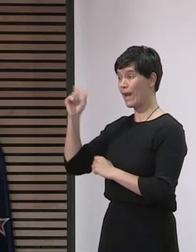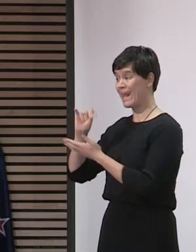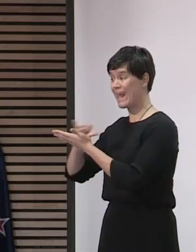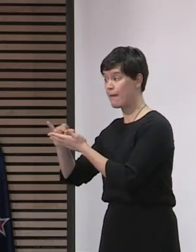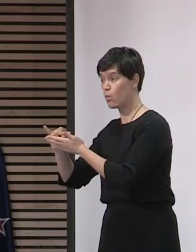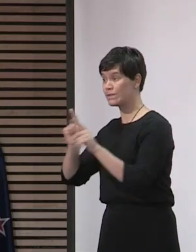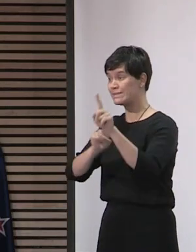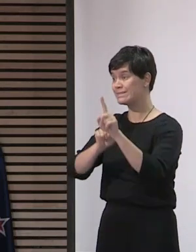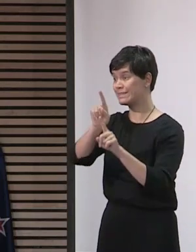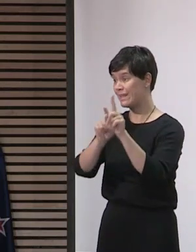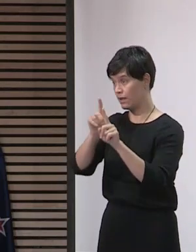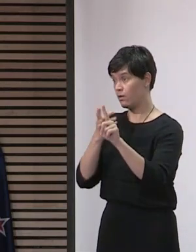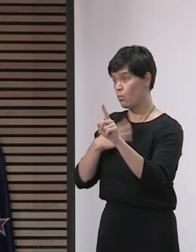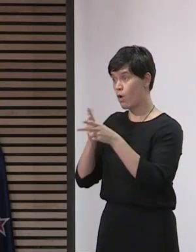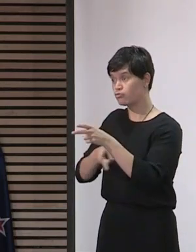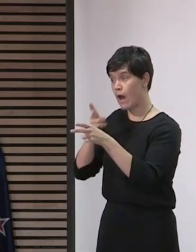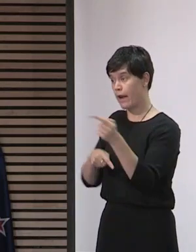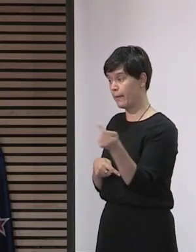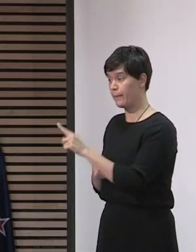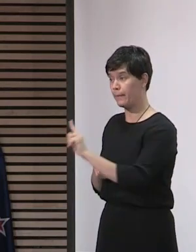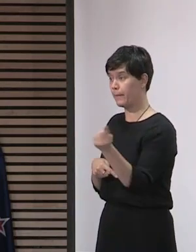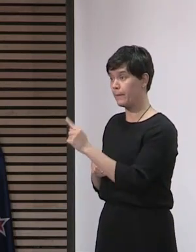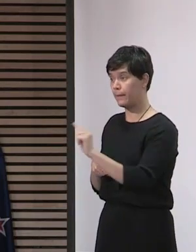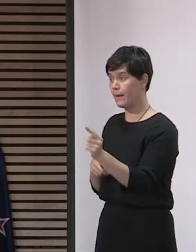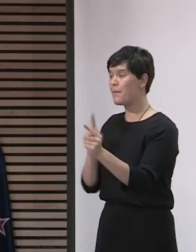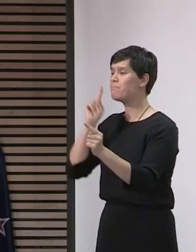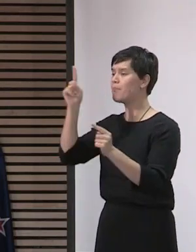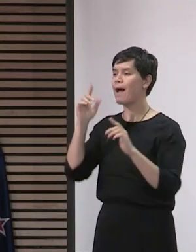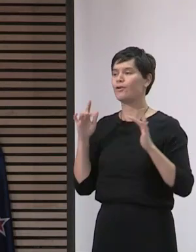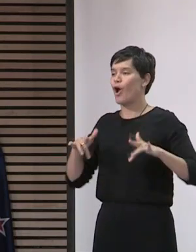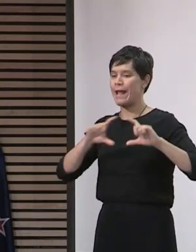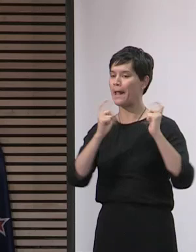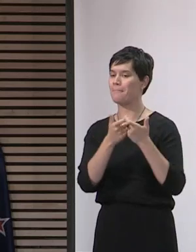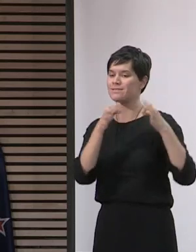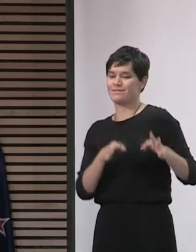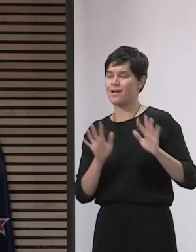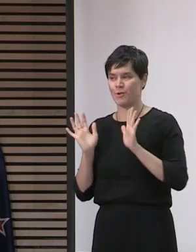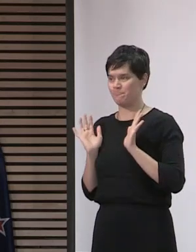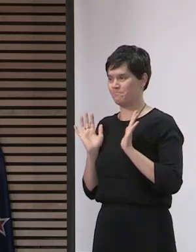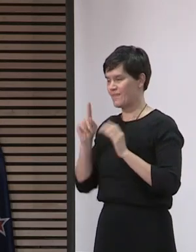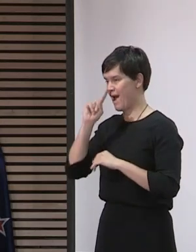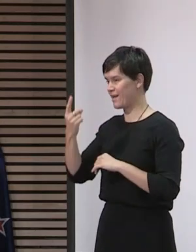focus on transport from the city to the airport has not changed. But of course, I'll